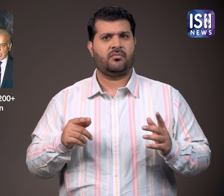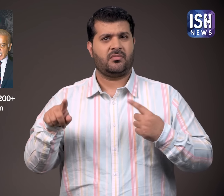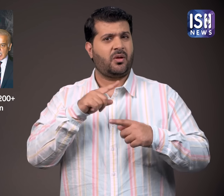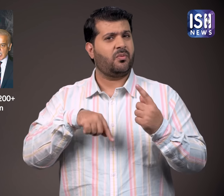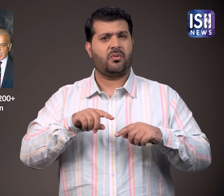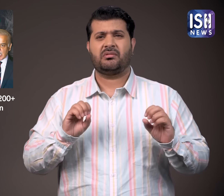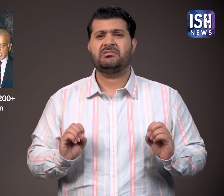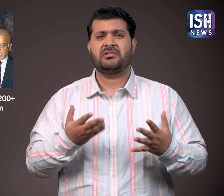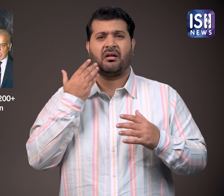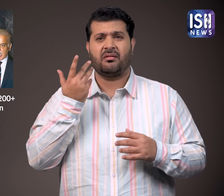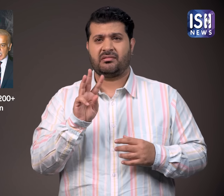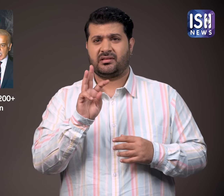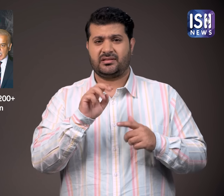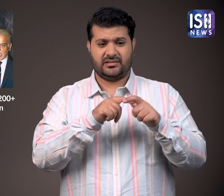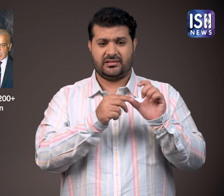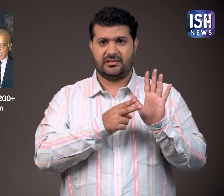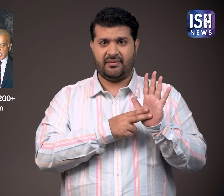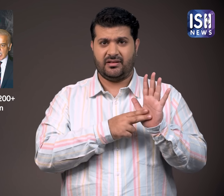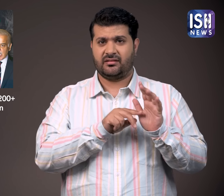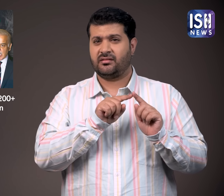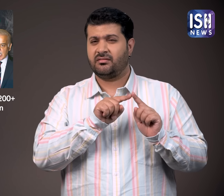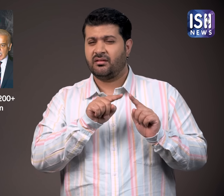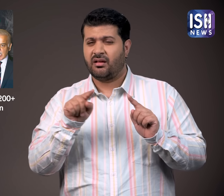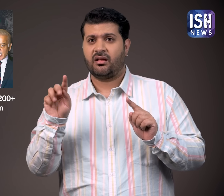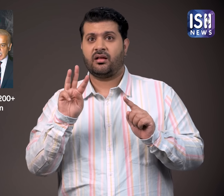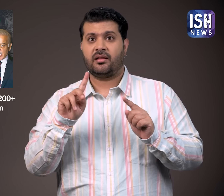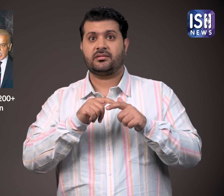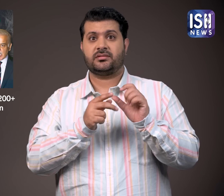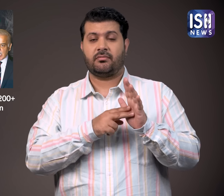The attacks began on 30 January and continued until 31 January.